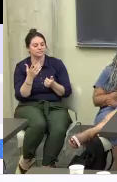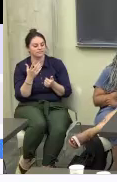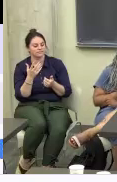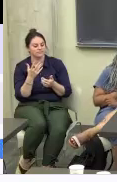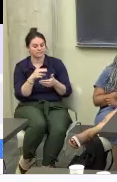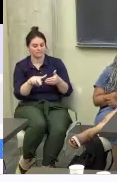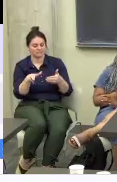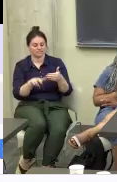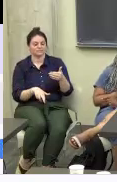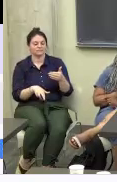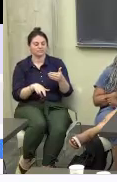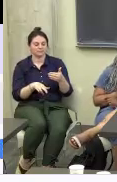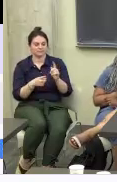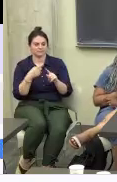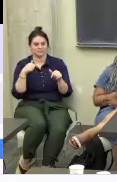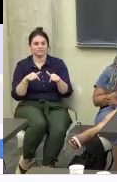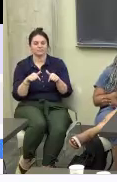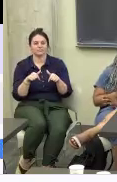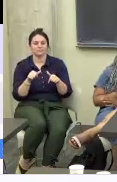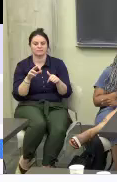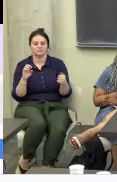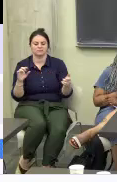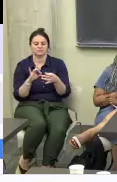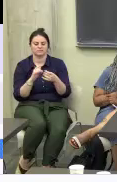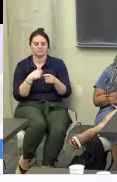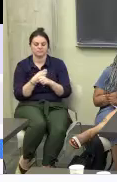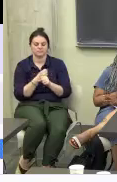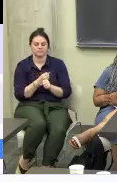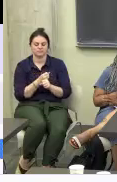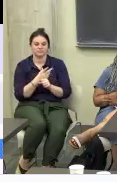out of this are the connections that we make And the conversations, how those conversations